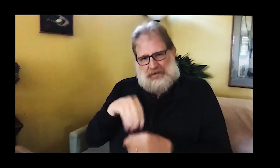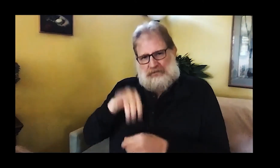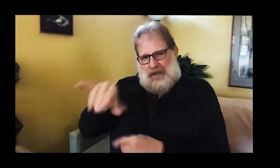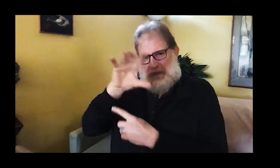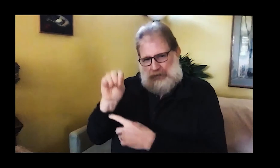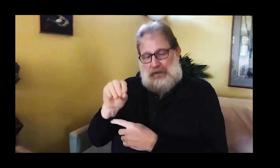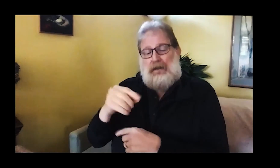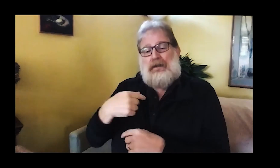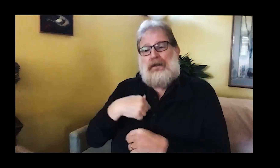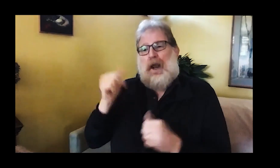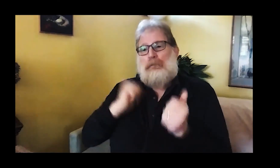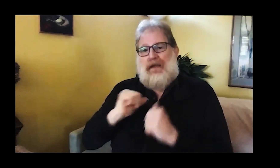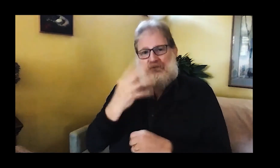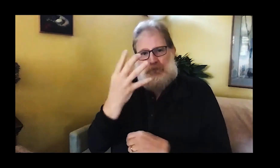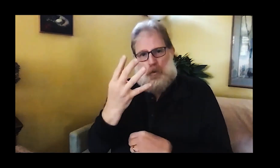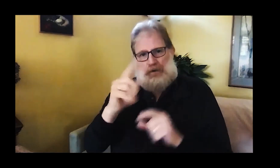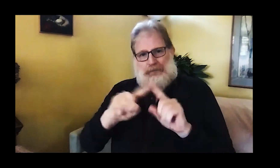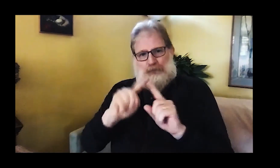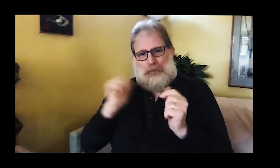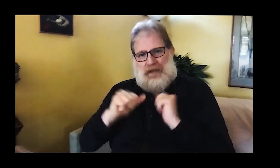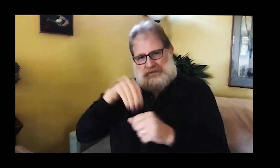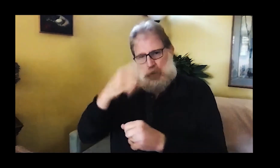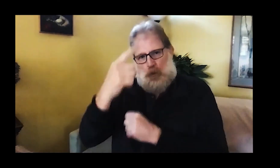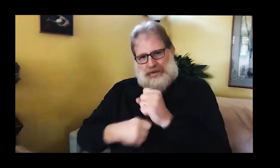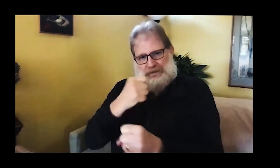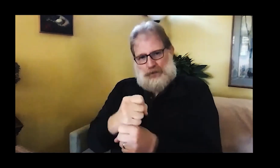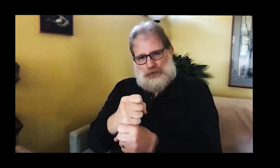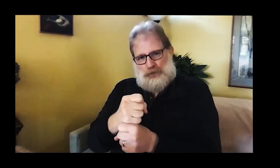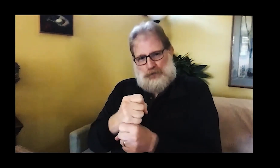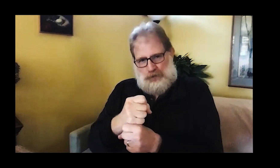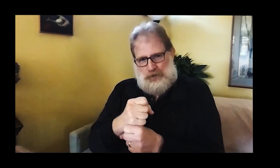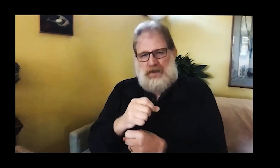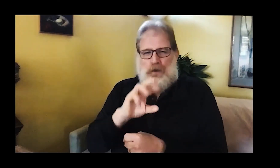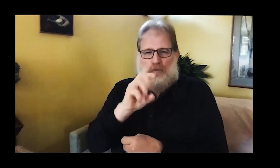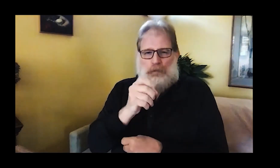made, to hire me to work in that company. We did four shows that year. It was a repertory